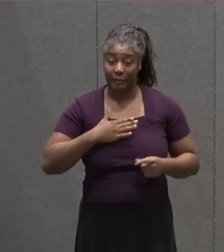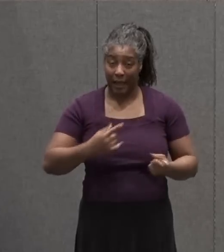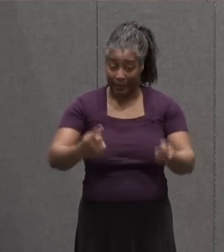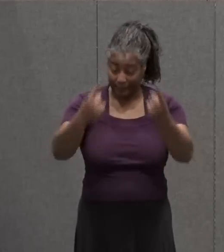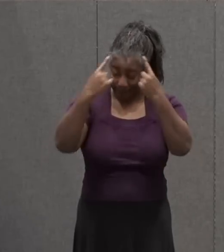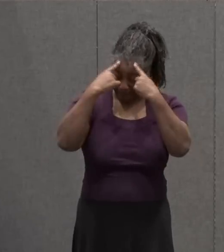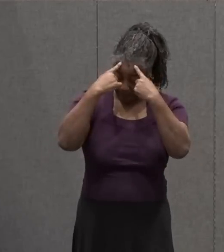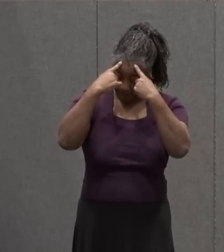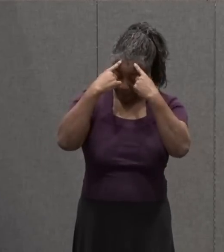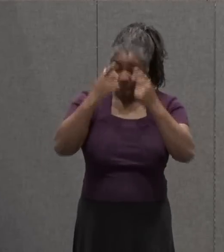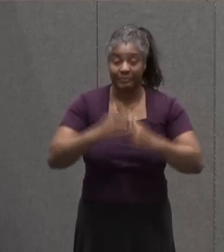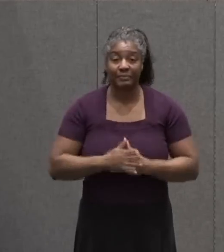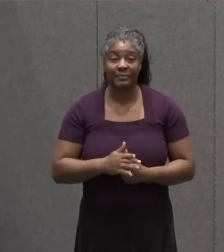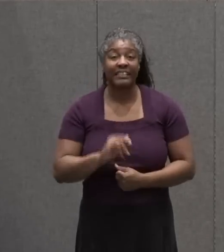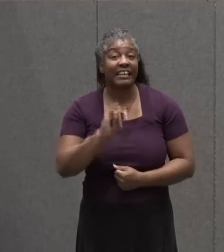if it didn't have